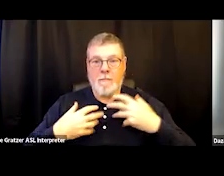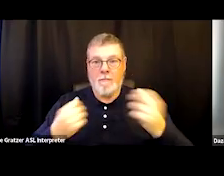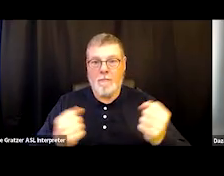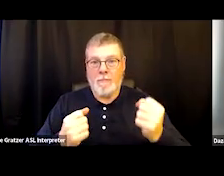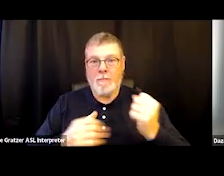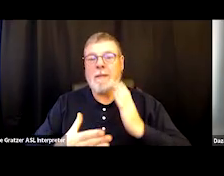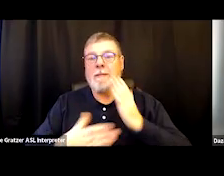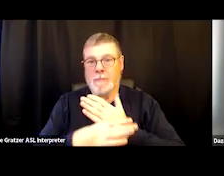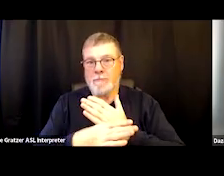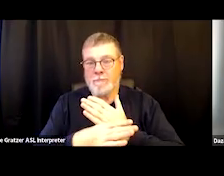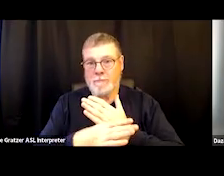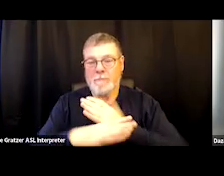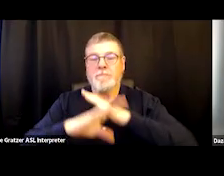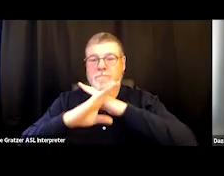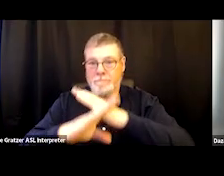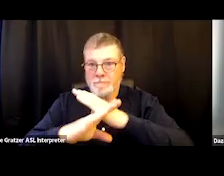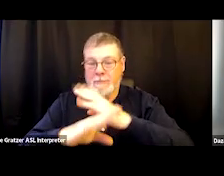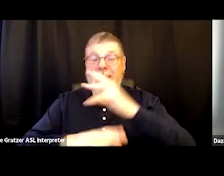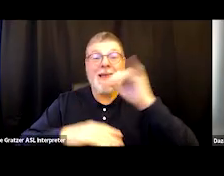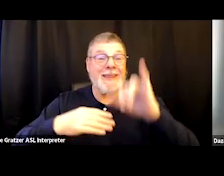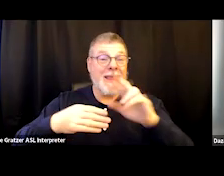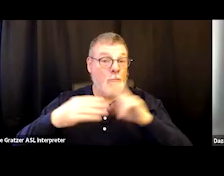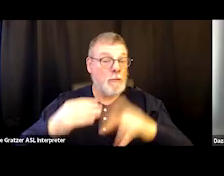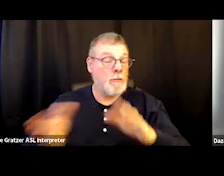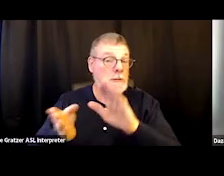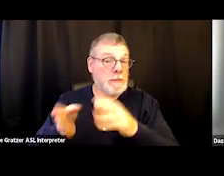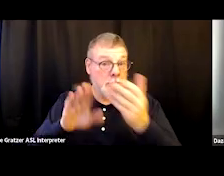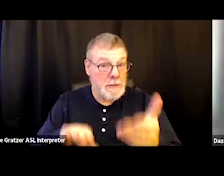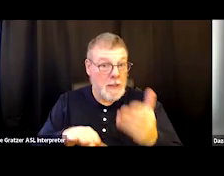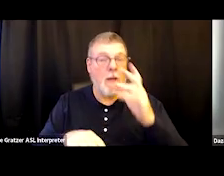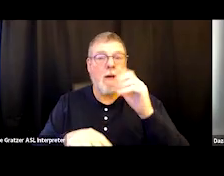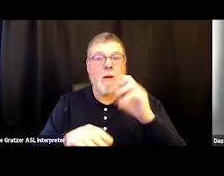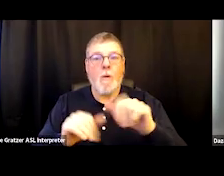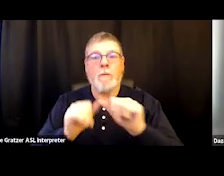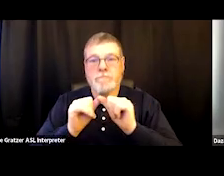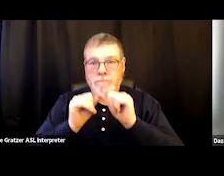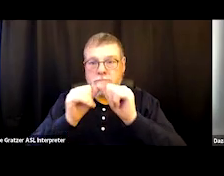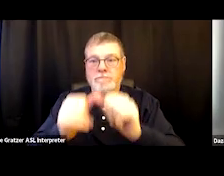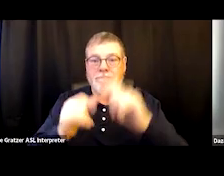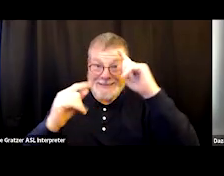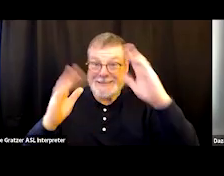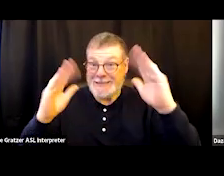which can be expected or result in death or which has lasted or can be expected to last